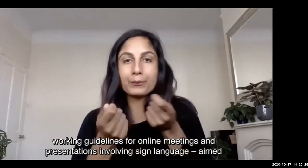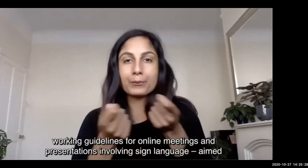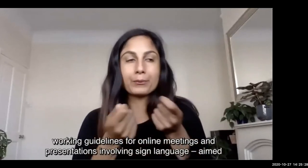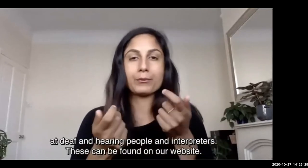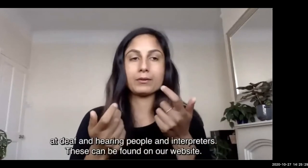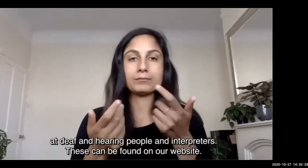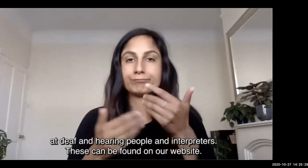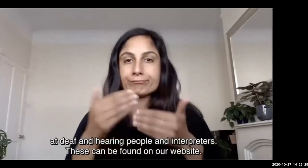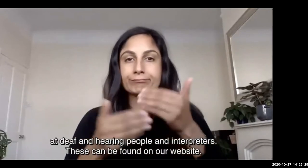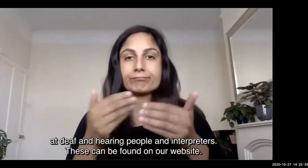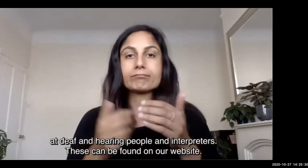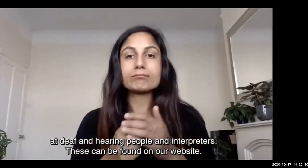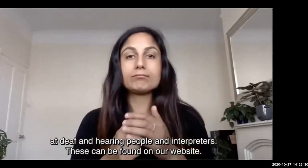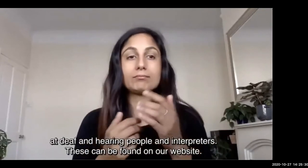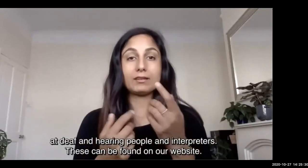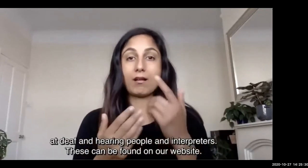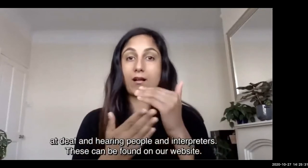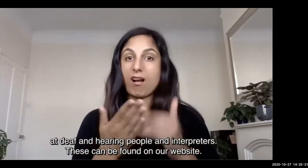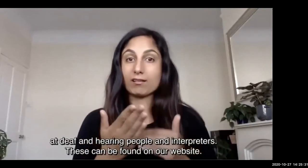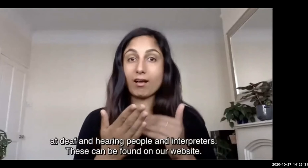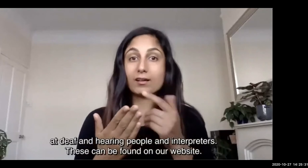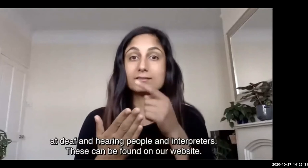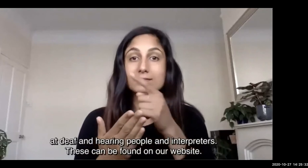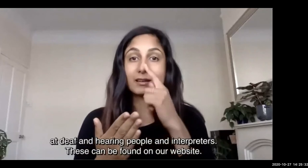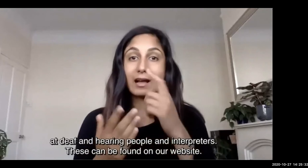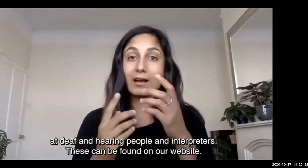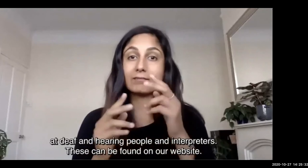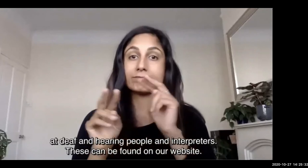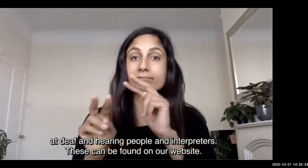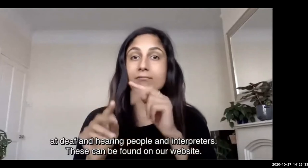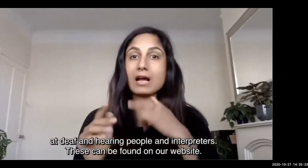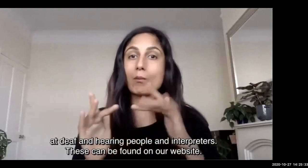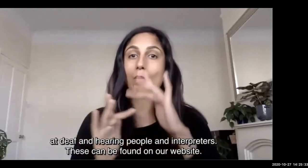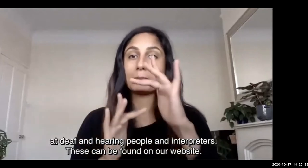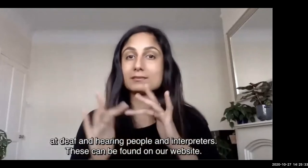aimed at deaf and hearing people and interpreters these can be found on our website